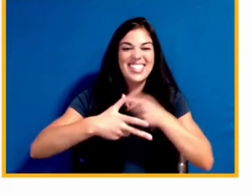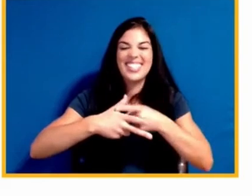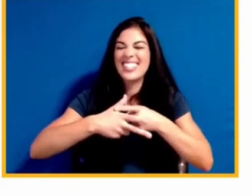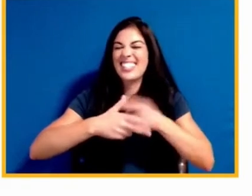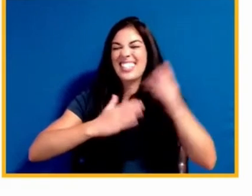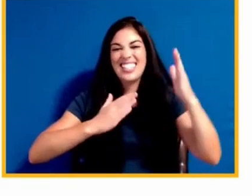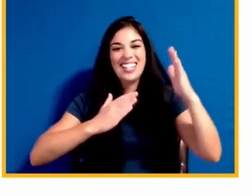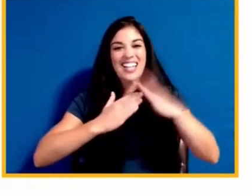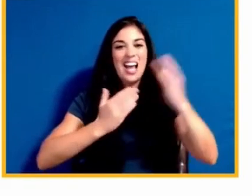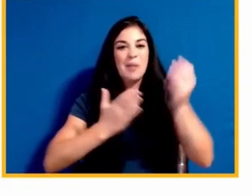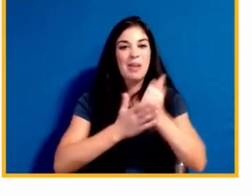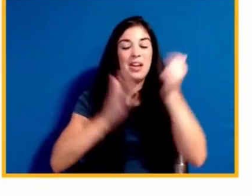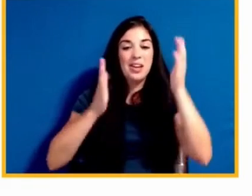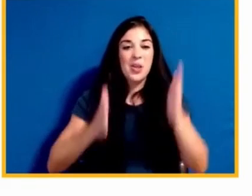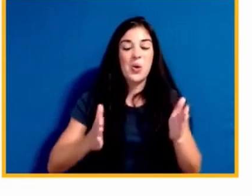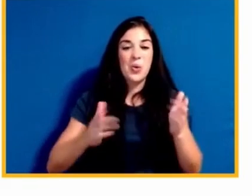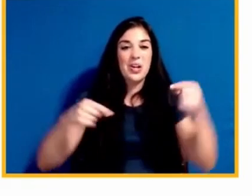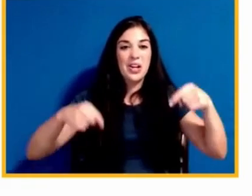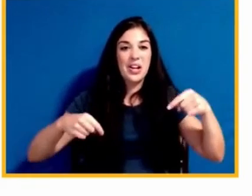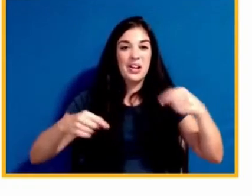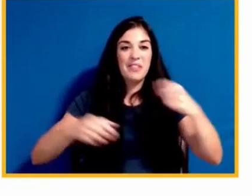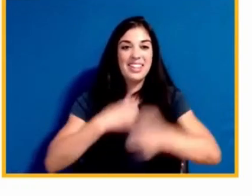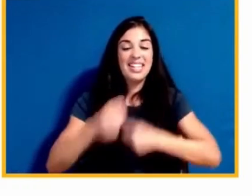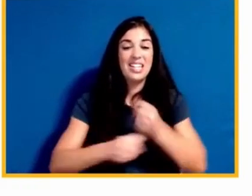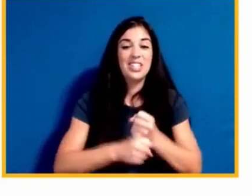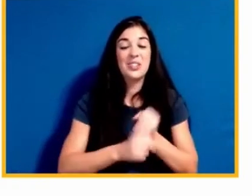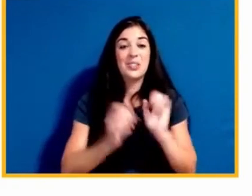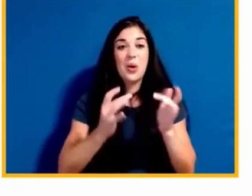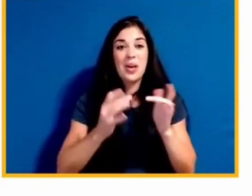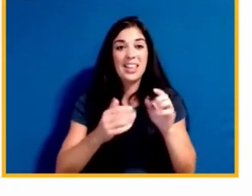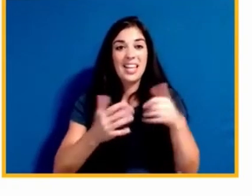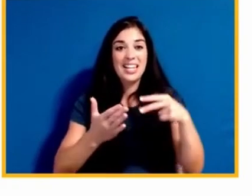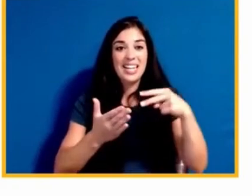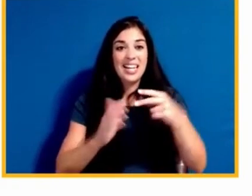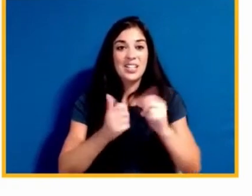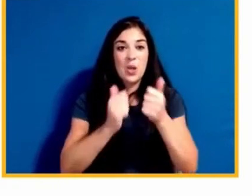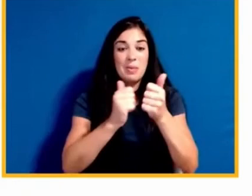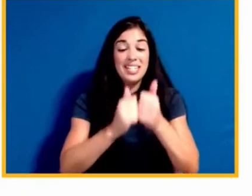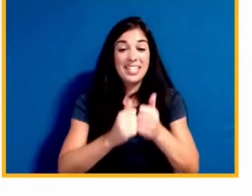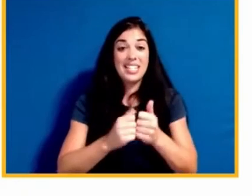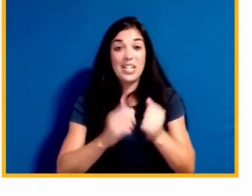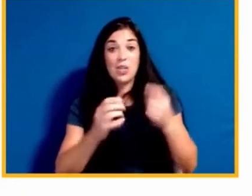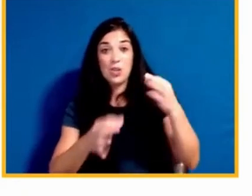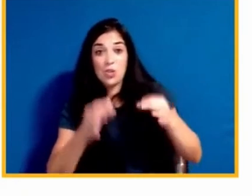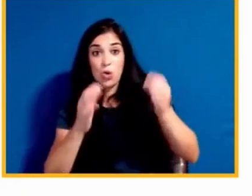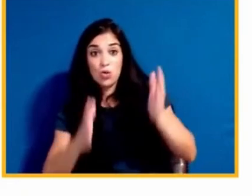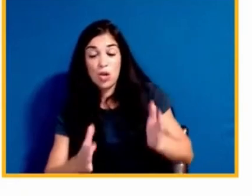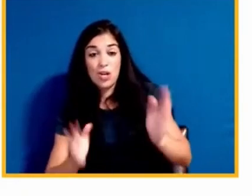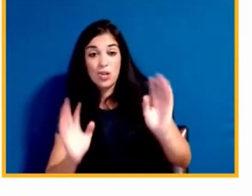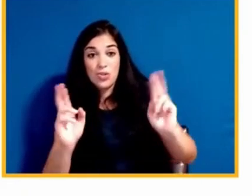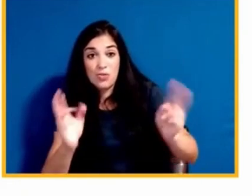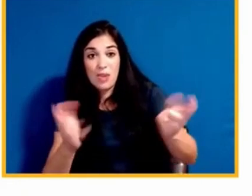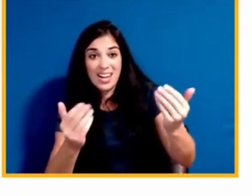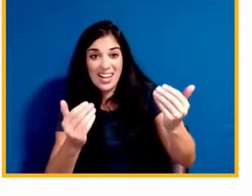is the winner of this year's online dance competition. So judges, everybody, if you can, indulge me one more time,